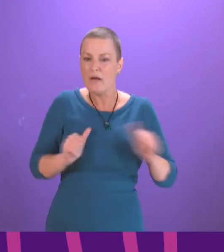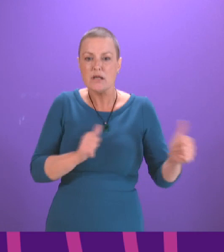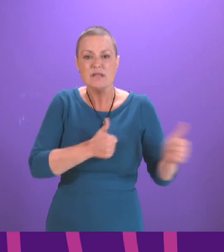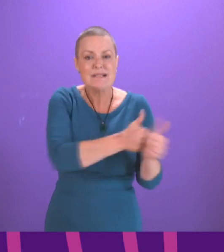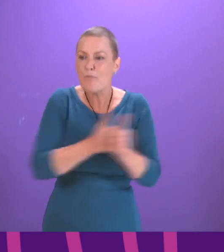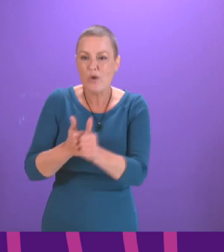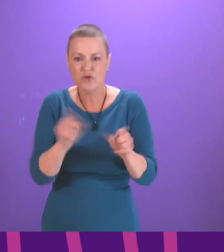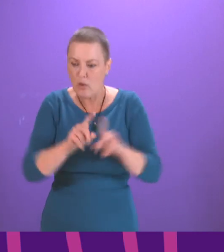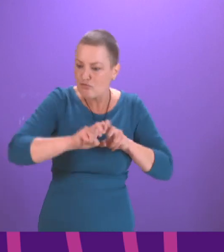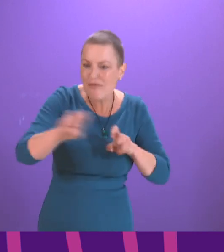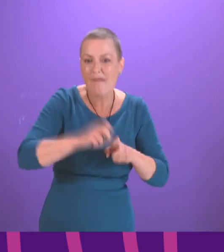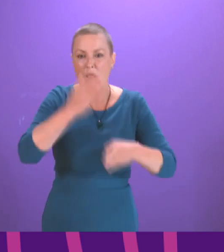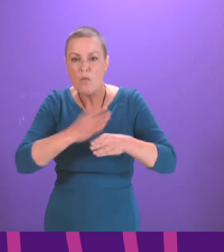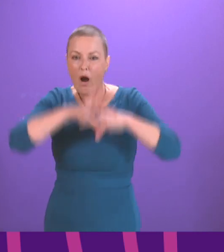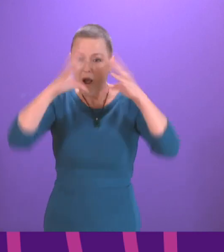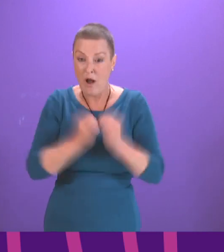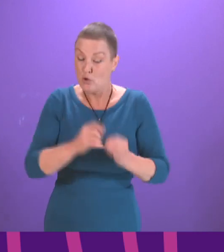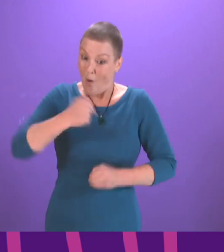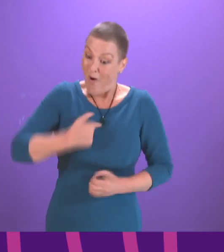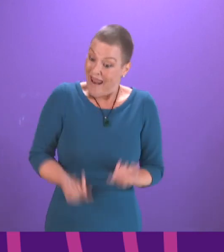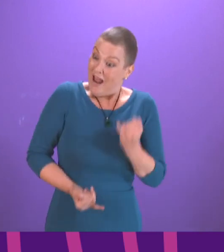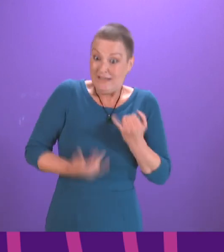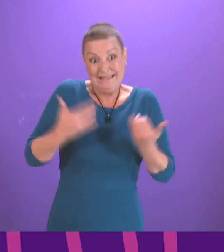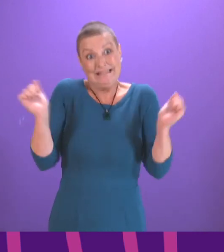final decisions are based on all those factors.